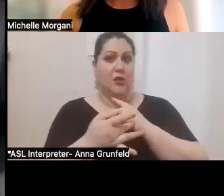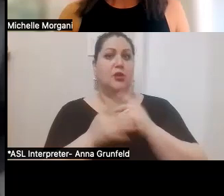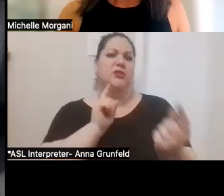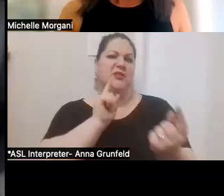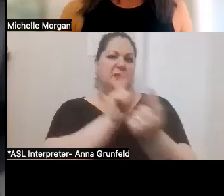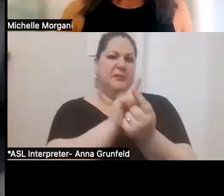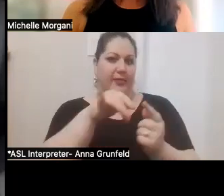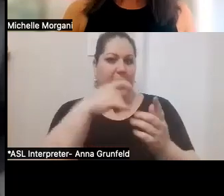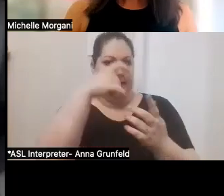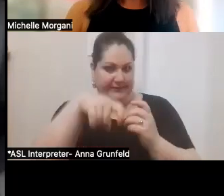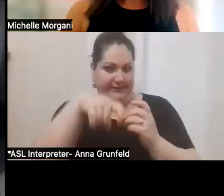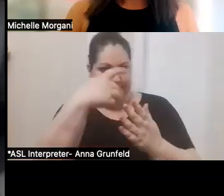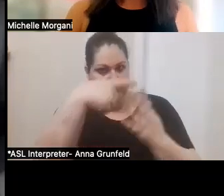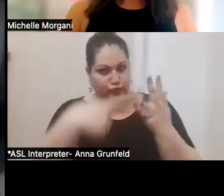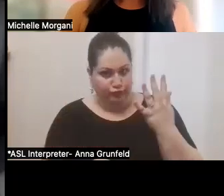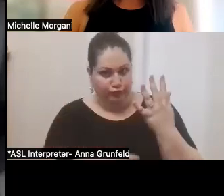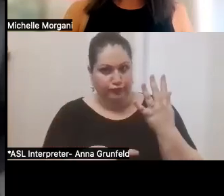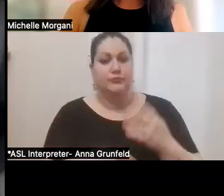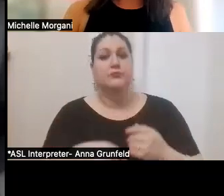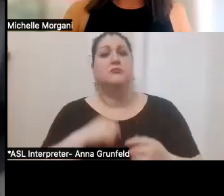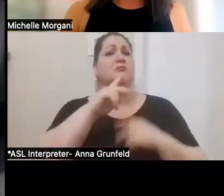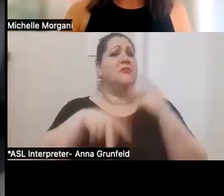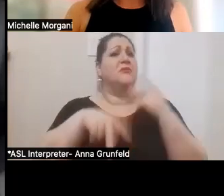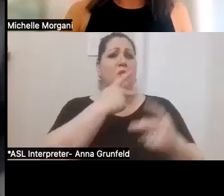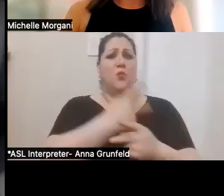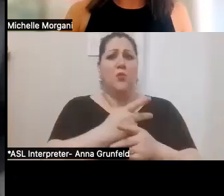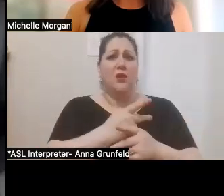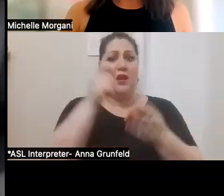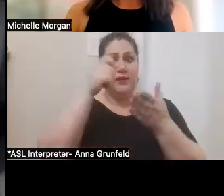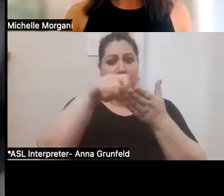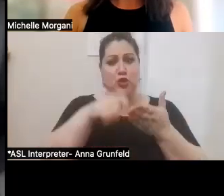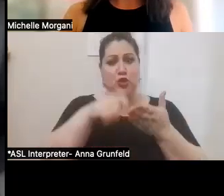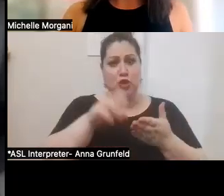What kind of charting and documentation is the student going to be required to do